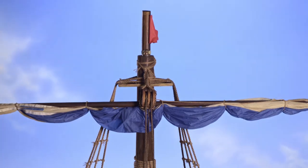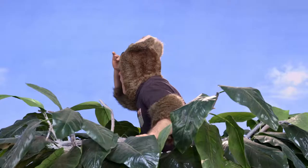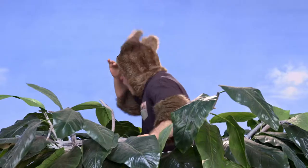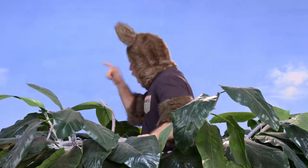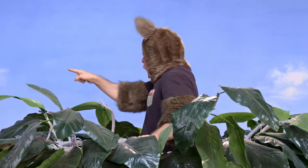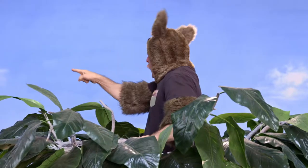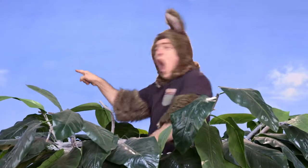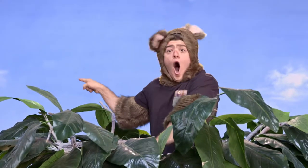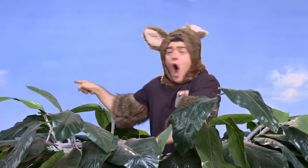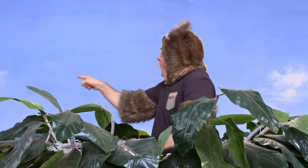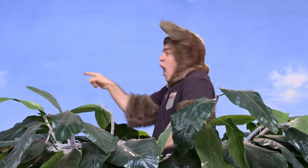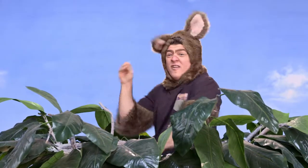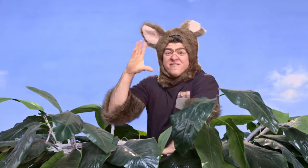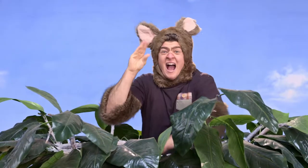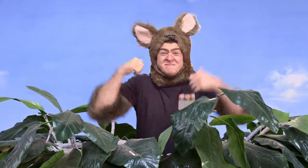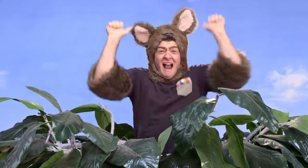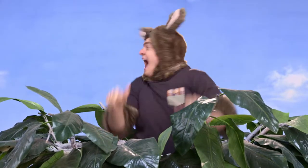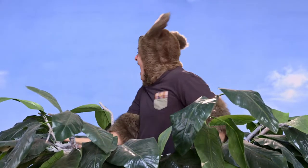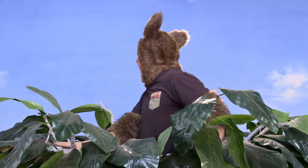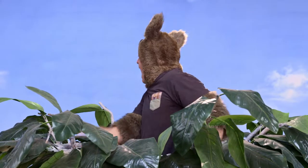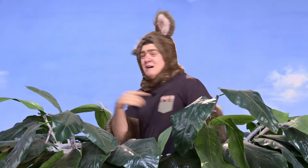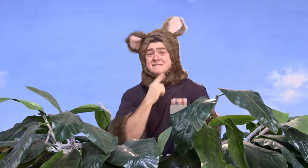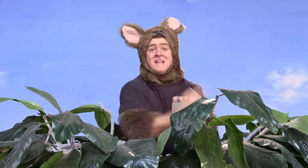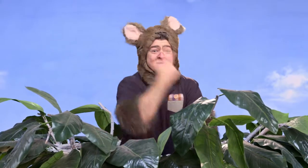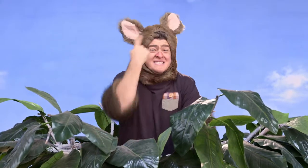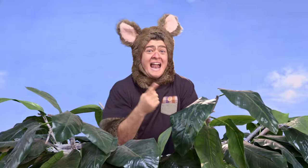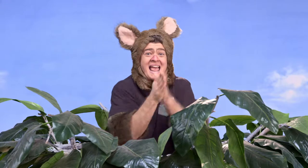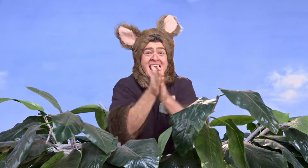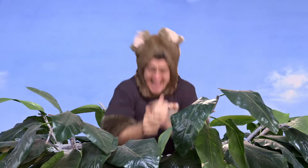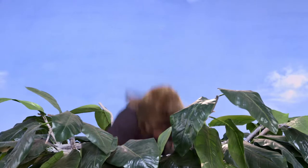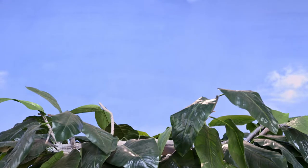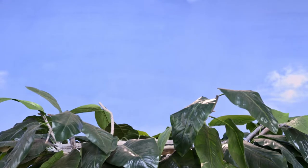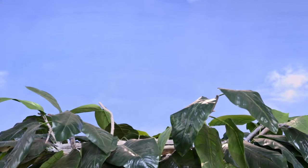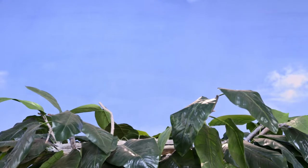Ooh! The light's flashing! Yay! I'm going to tell Sally.